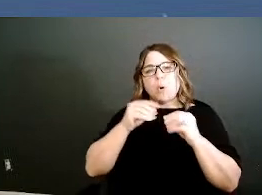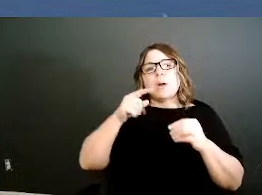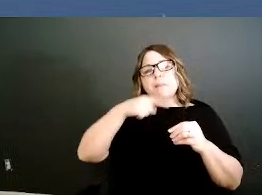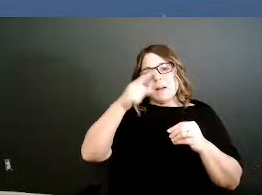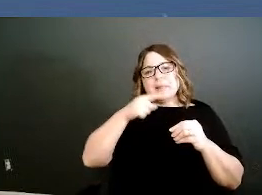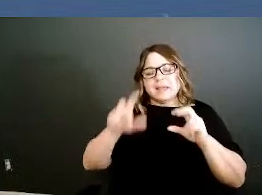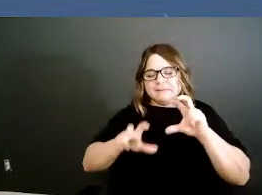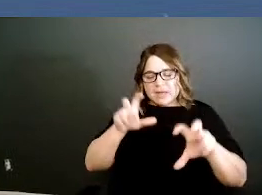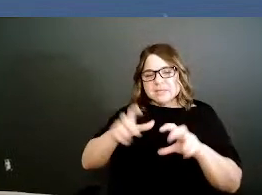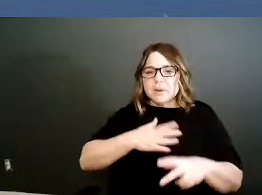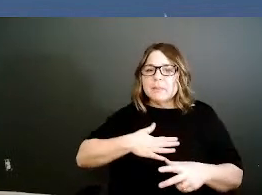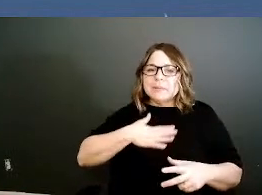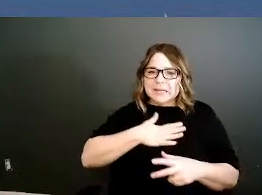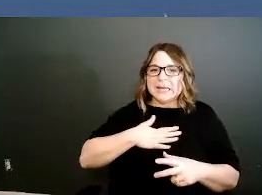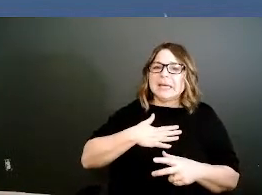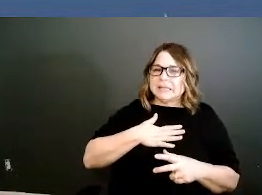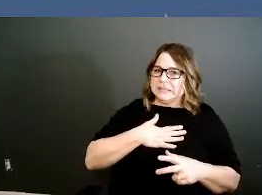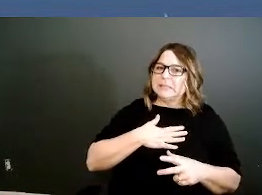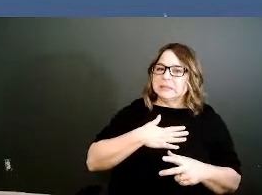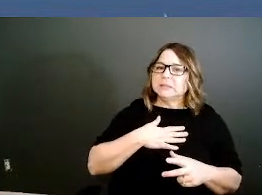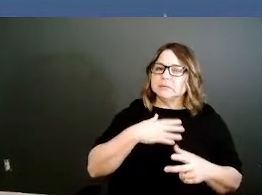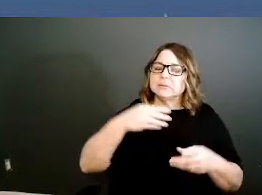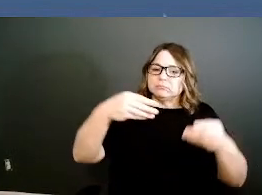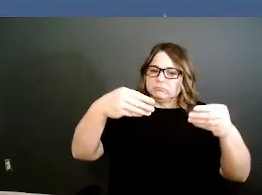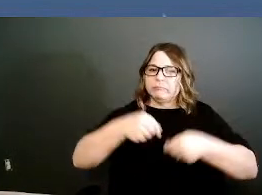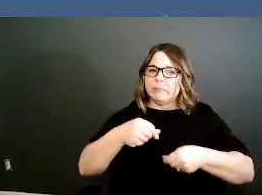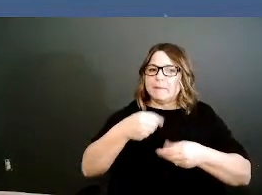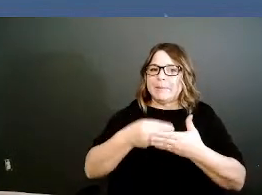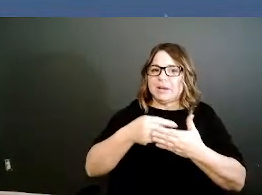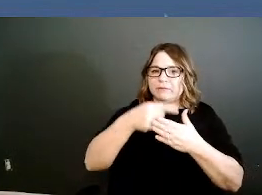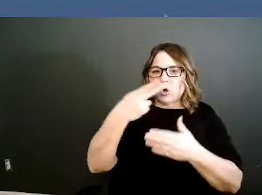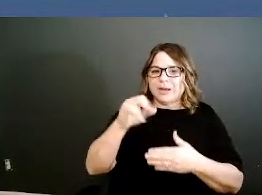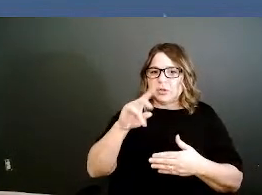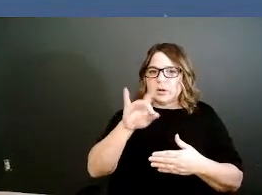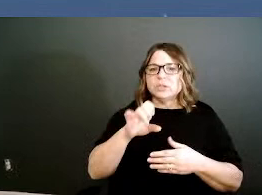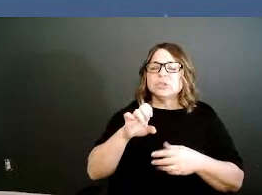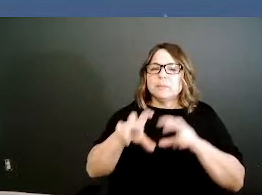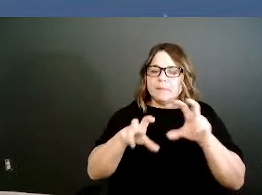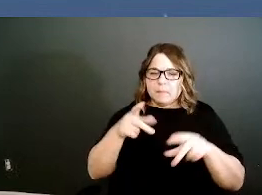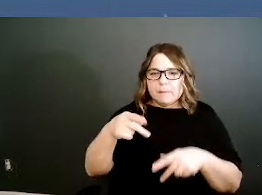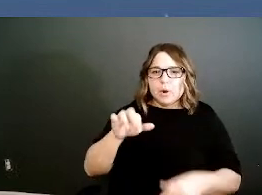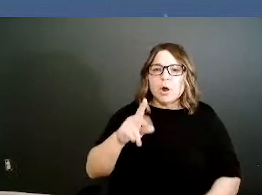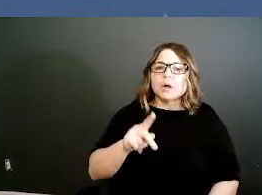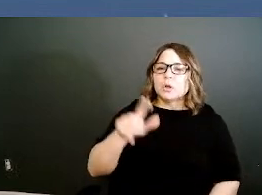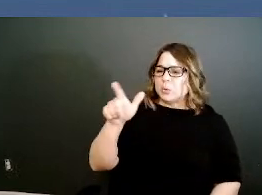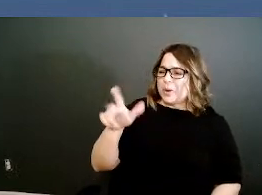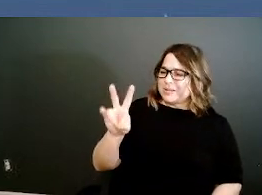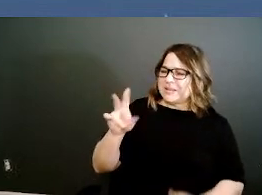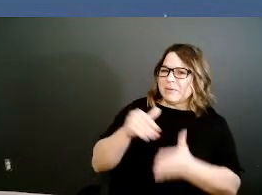I BELIEVE A $27 MILLION INCREASE TO THE MPD IS A HORRIBLE DECISION. THEY ALREADY DO NOT RESPOND TO CALLS.